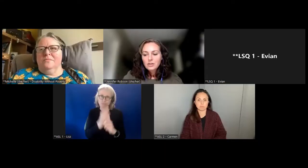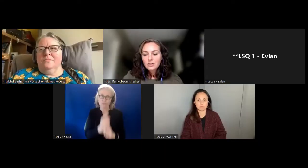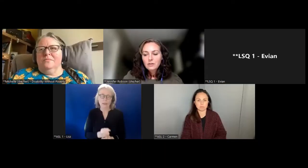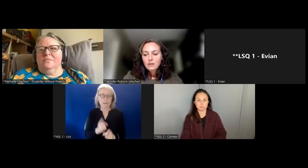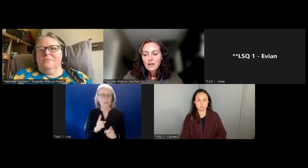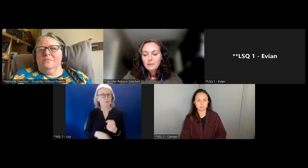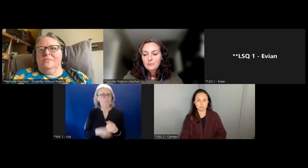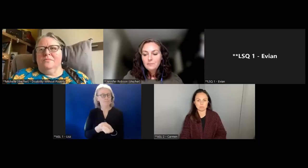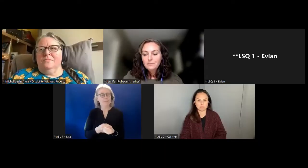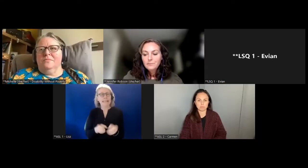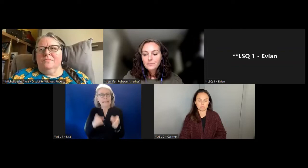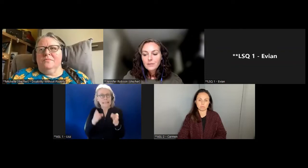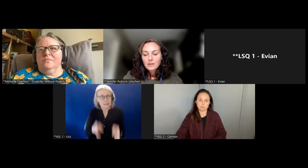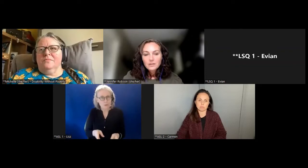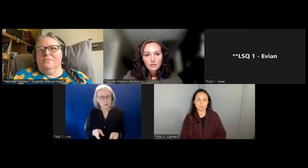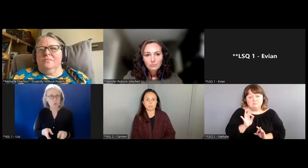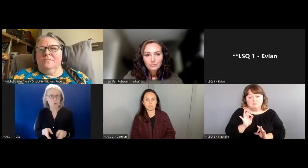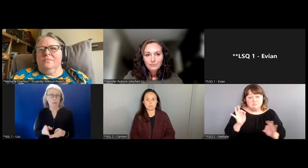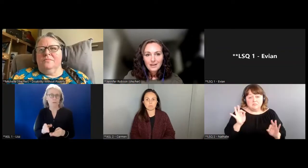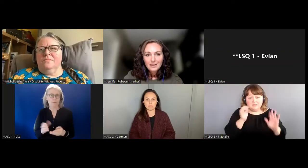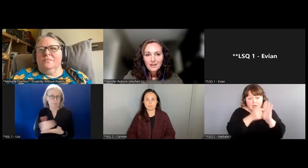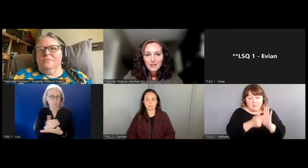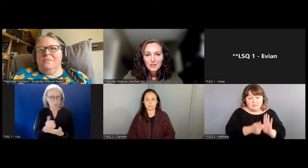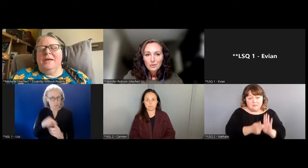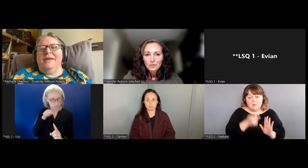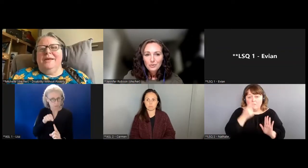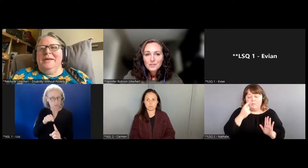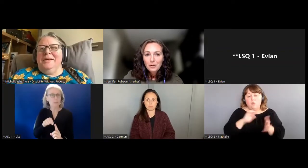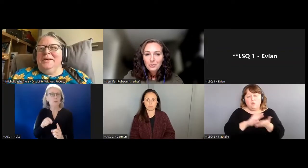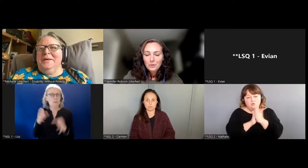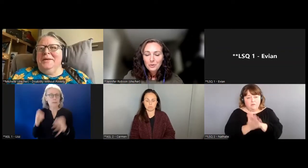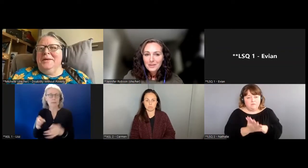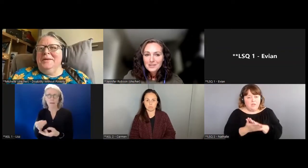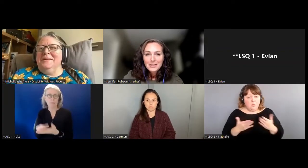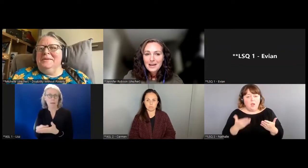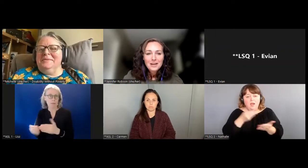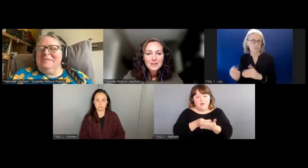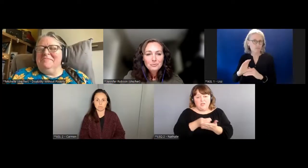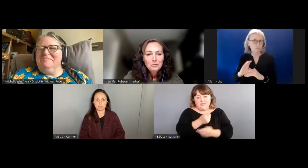IN TERMS OF ITS NATURE. SO YOU KNOW, CRYSTAL BALL, WHAT DO I THINK IS GOING TO HAPPEN.